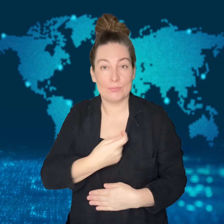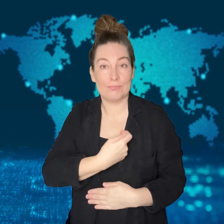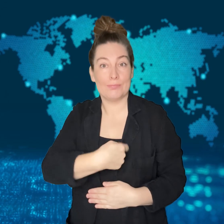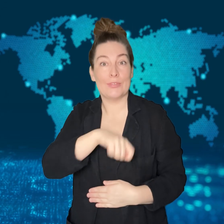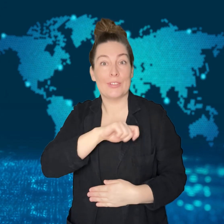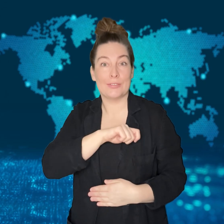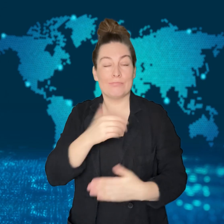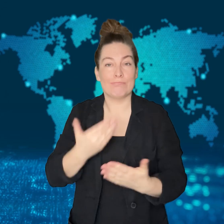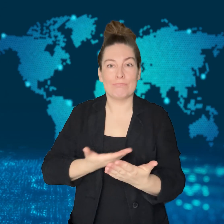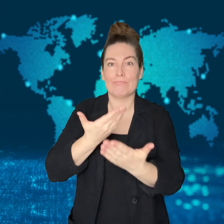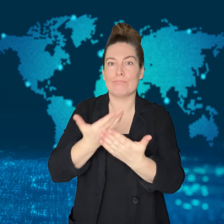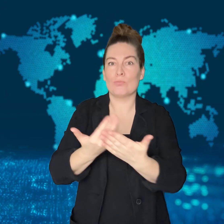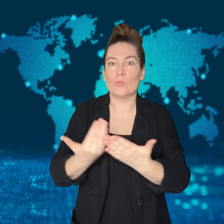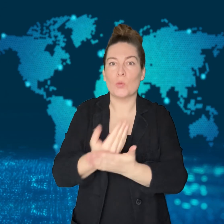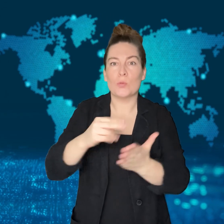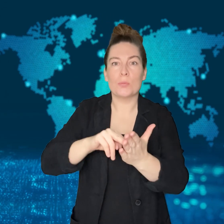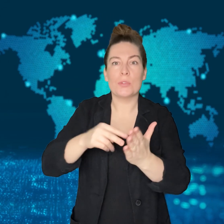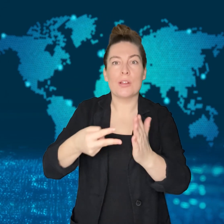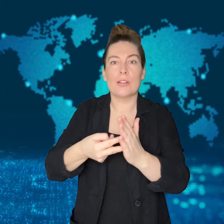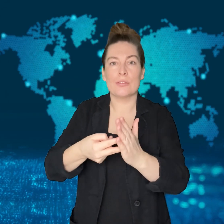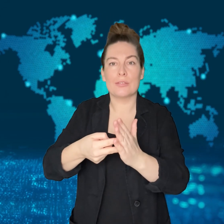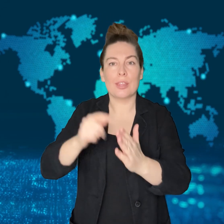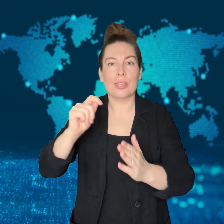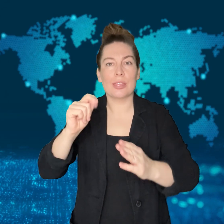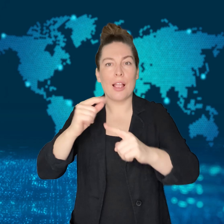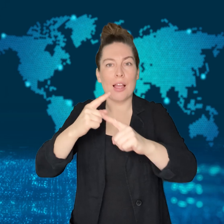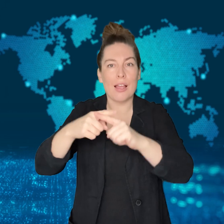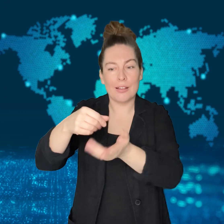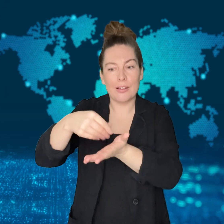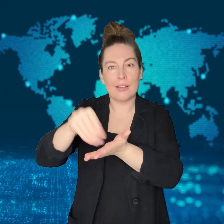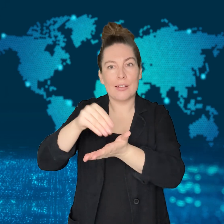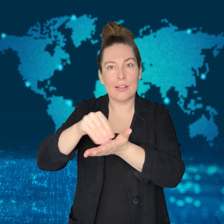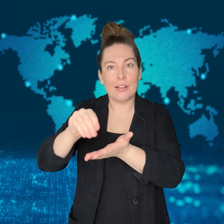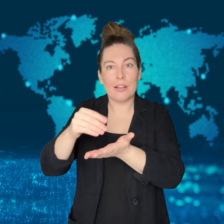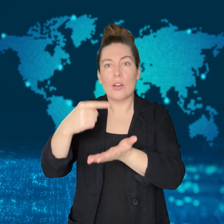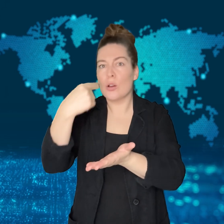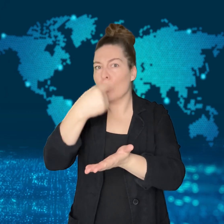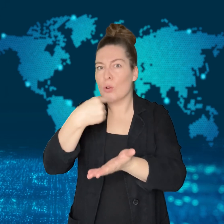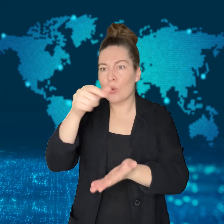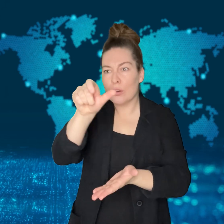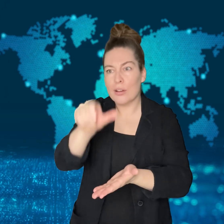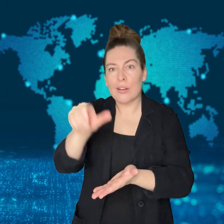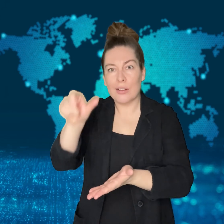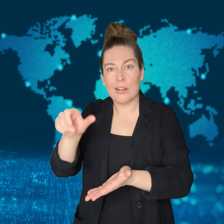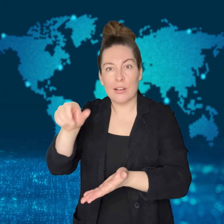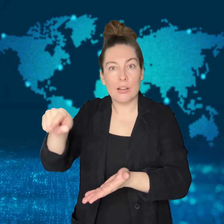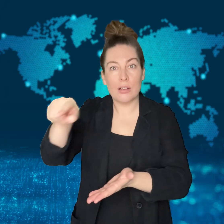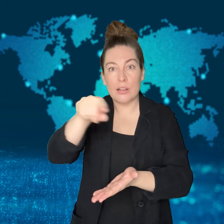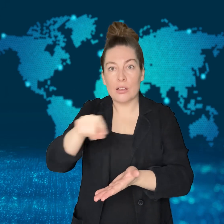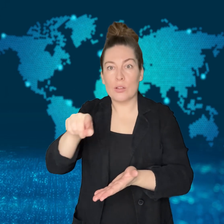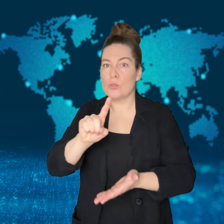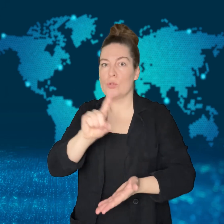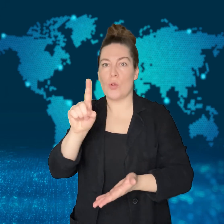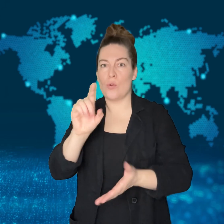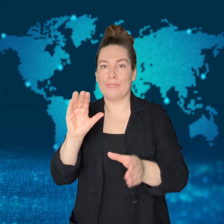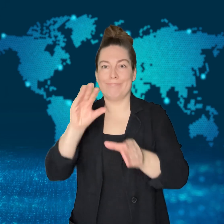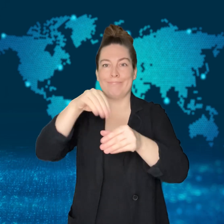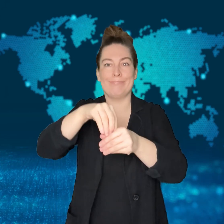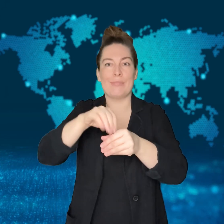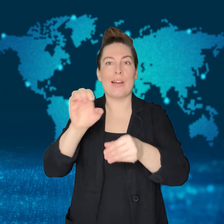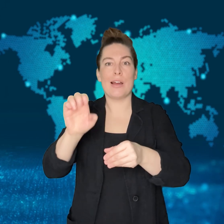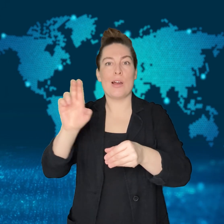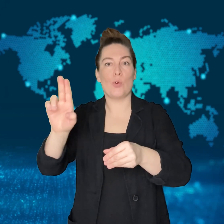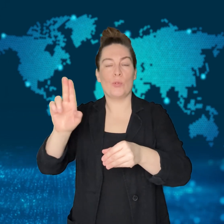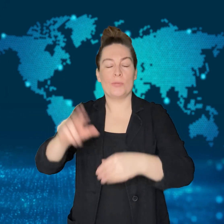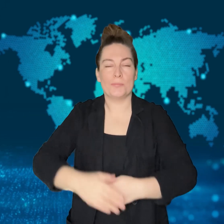Tax plan for non-EU residents